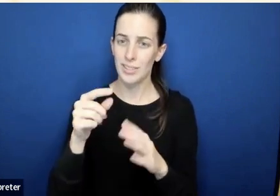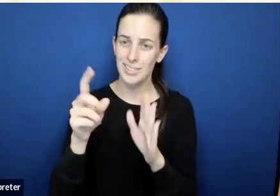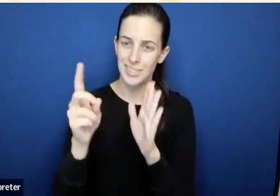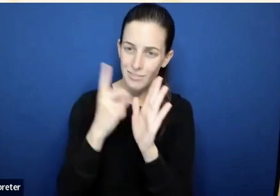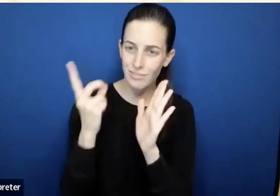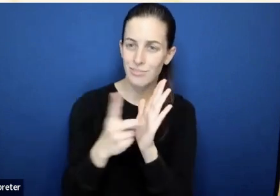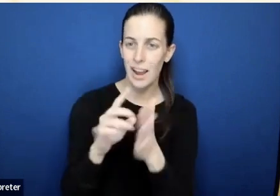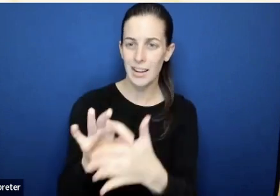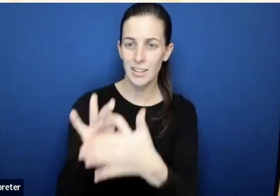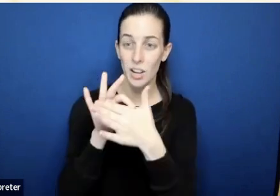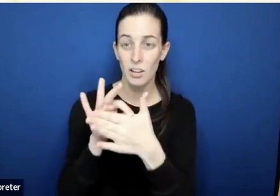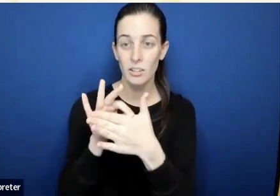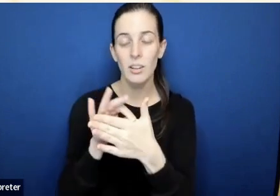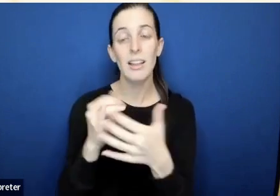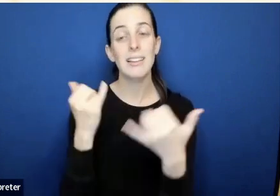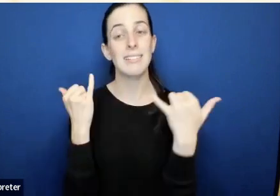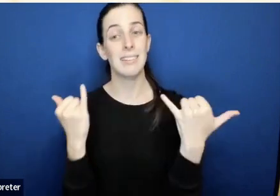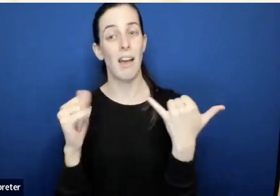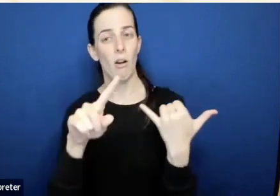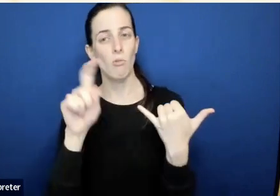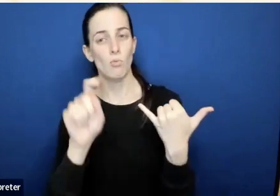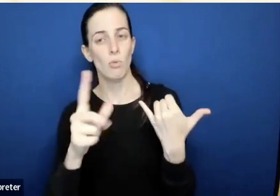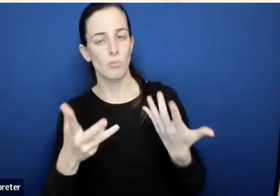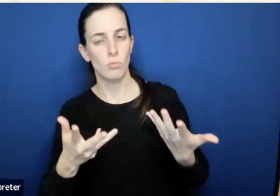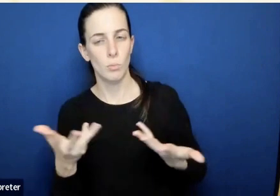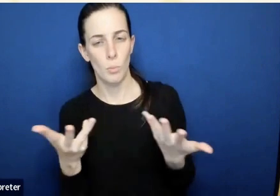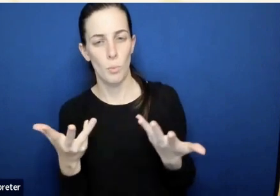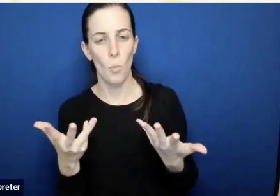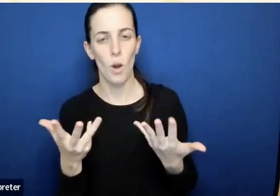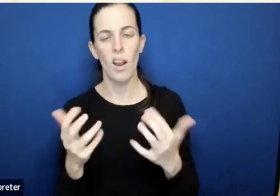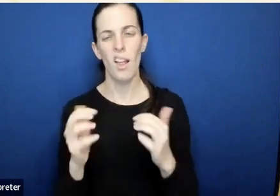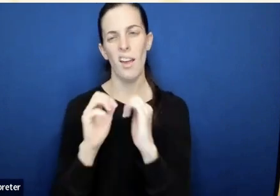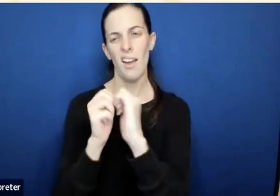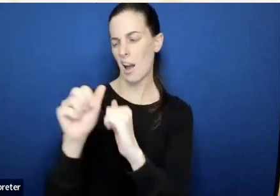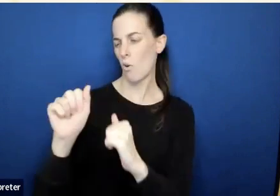Now the question comes, how does ARIA help assistive technologies?